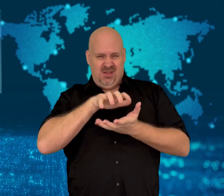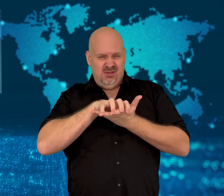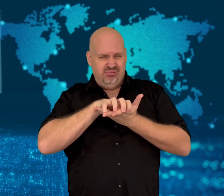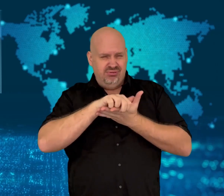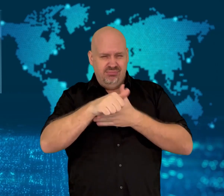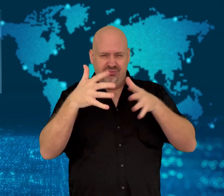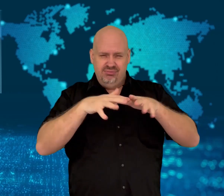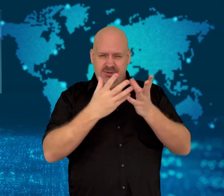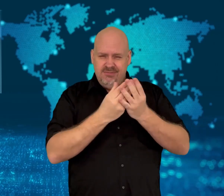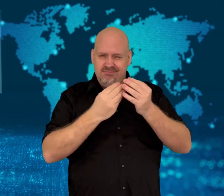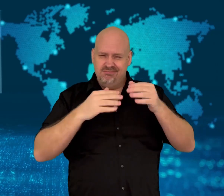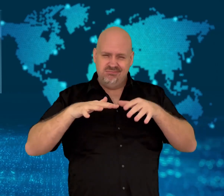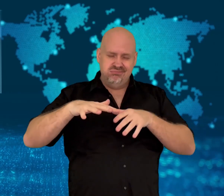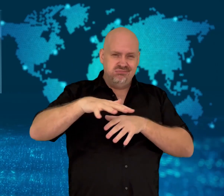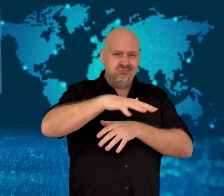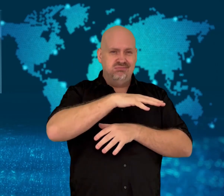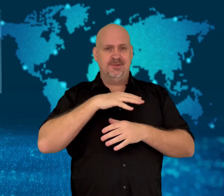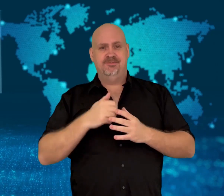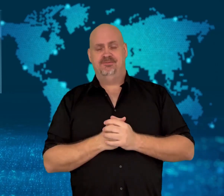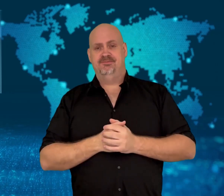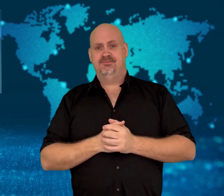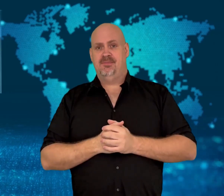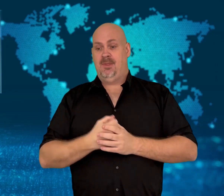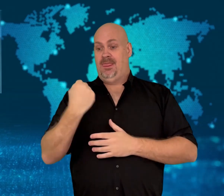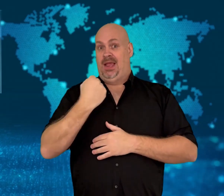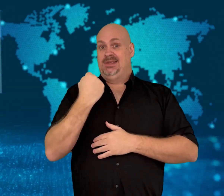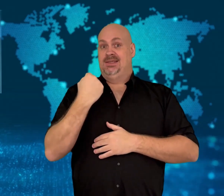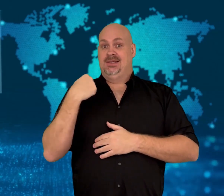experienced since the 1990s.